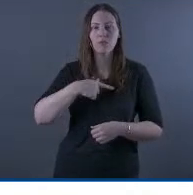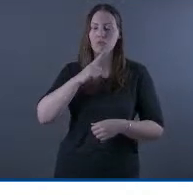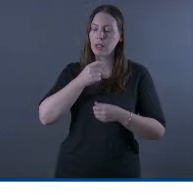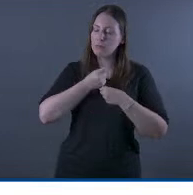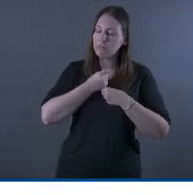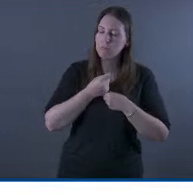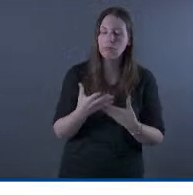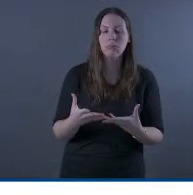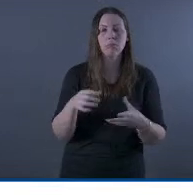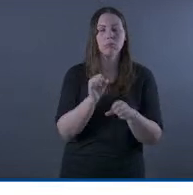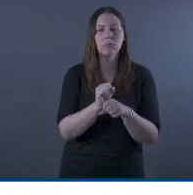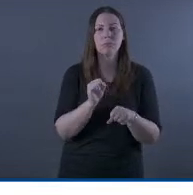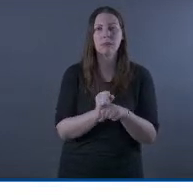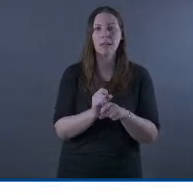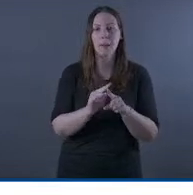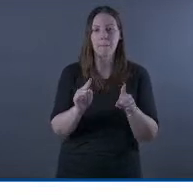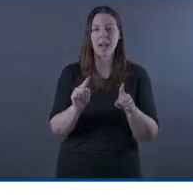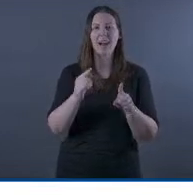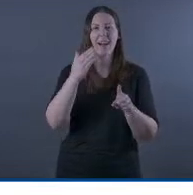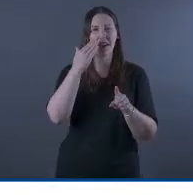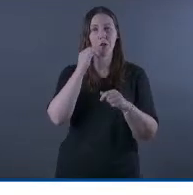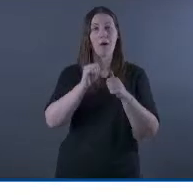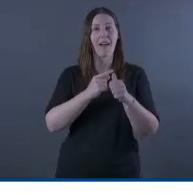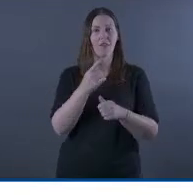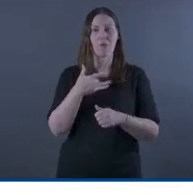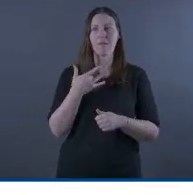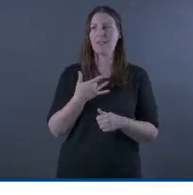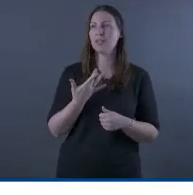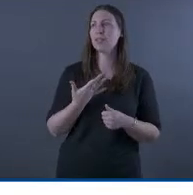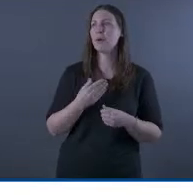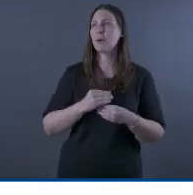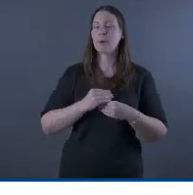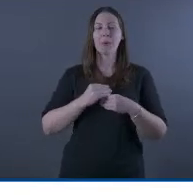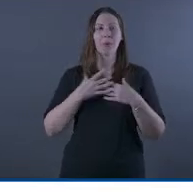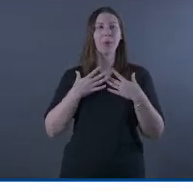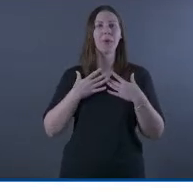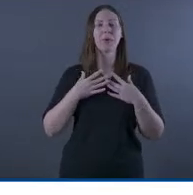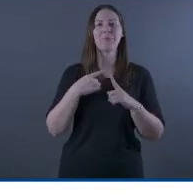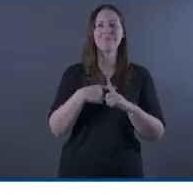I frequently tell folks of the community vaccine center and at my own organization